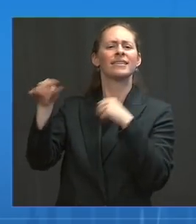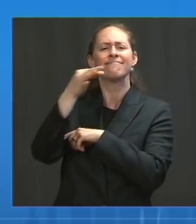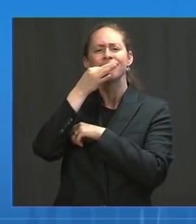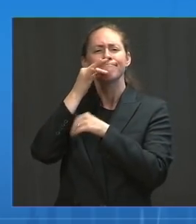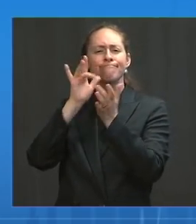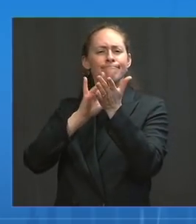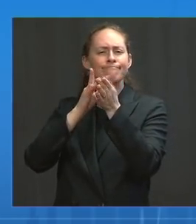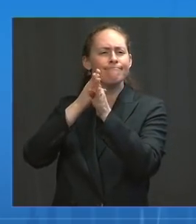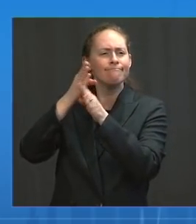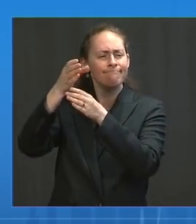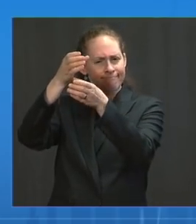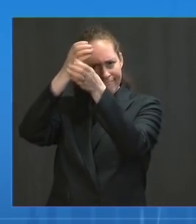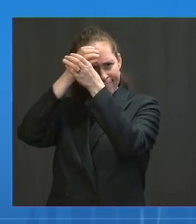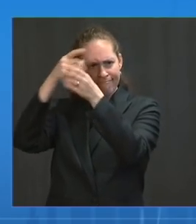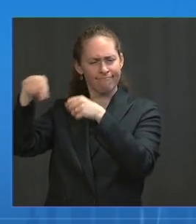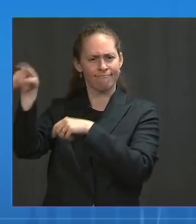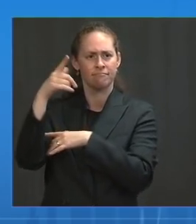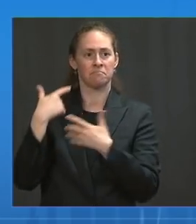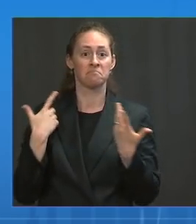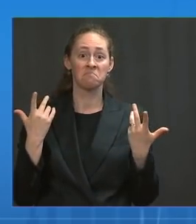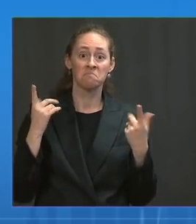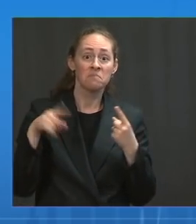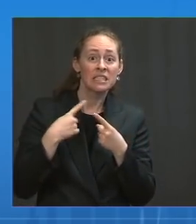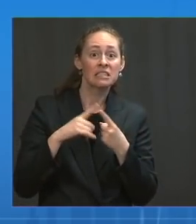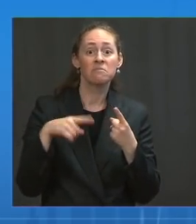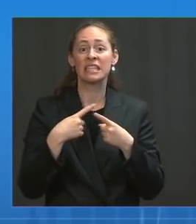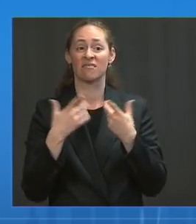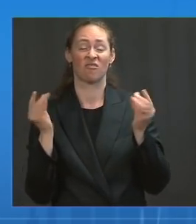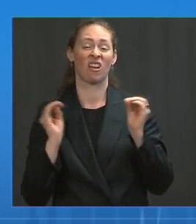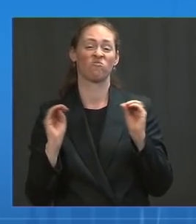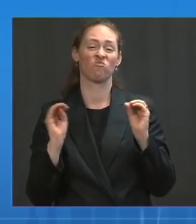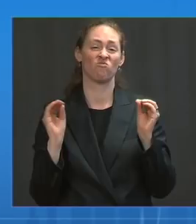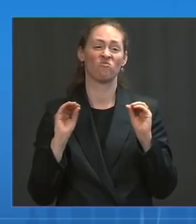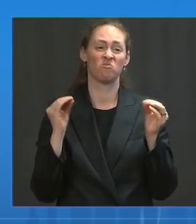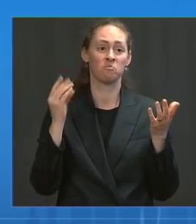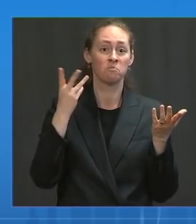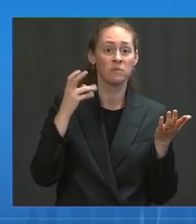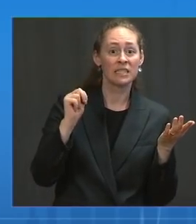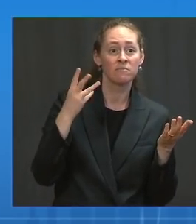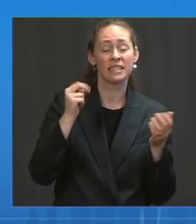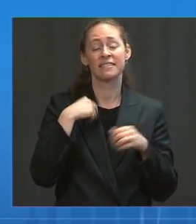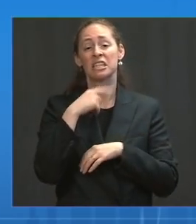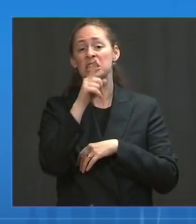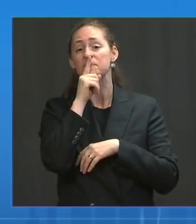I don't have any specific update for you on any reopening plans. We must remain vigilant,